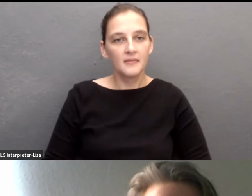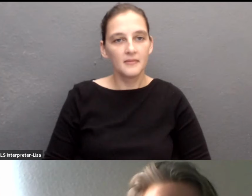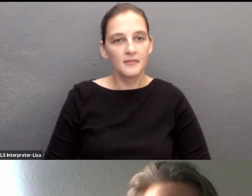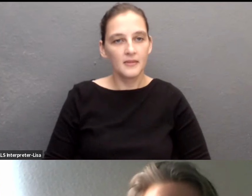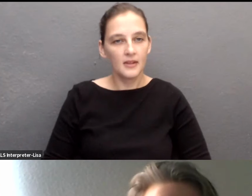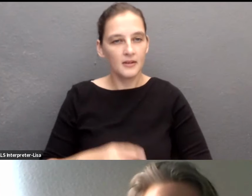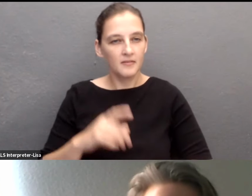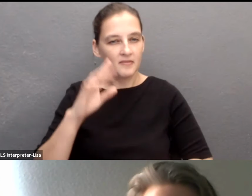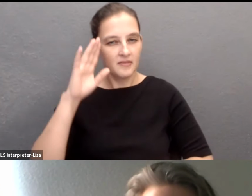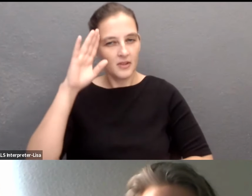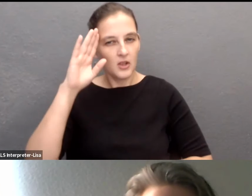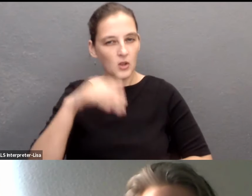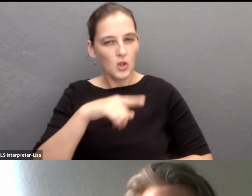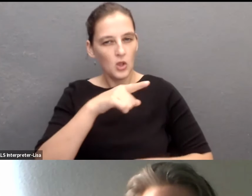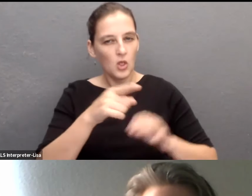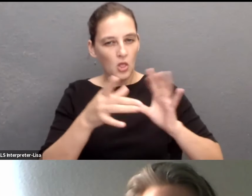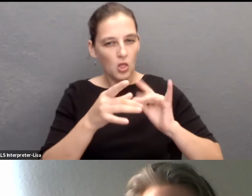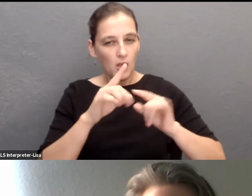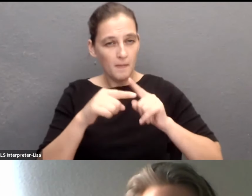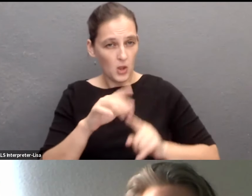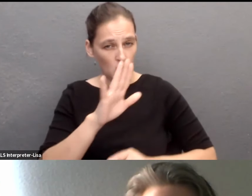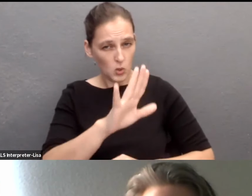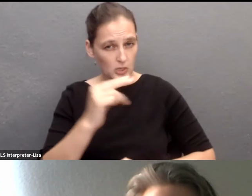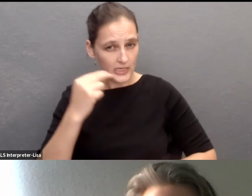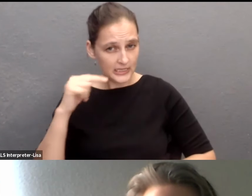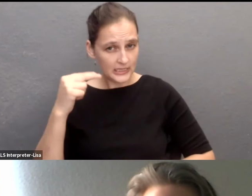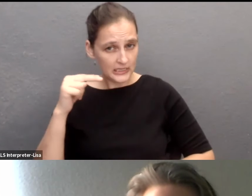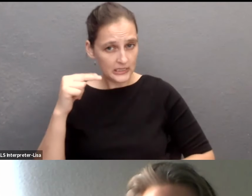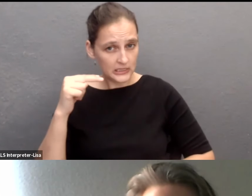about you had a niece that was you missed out on